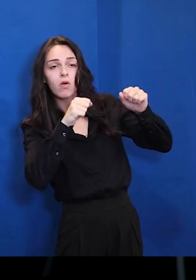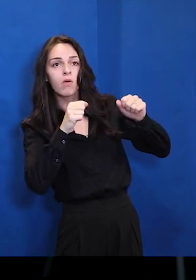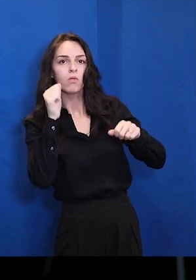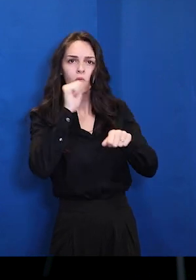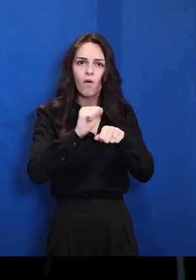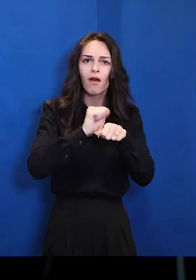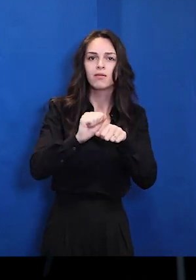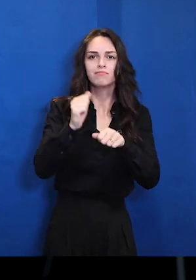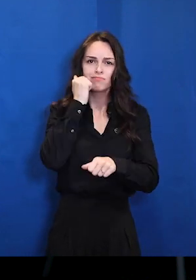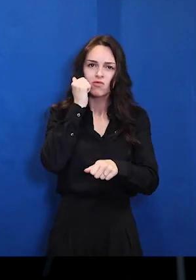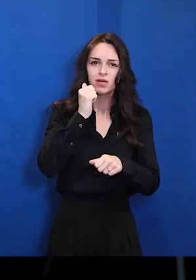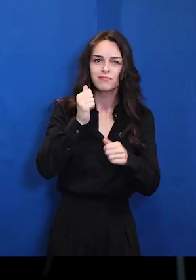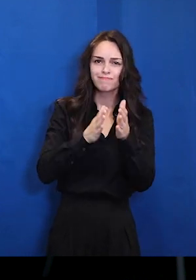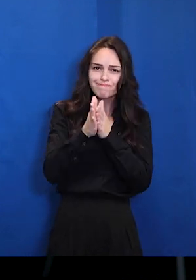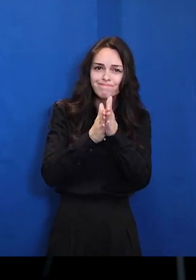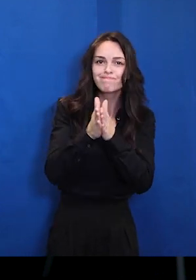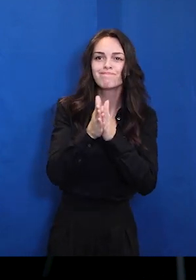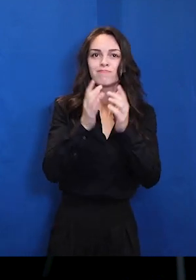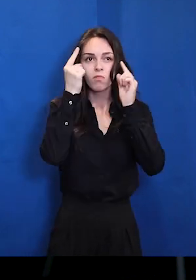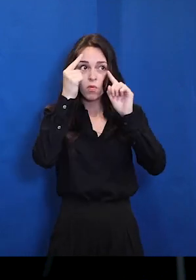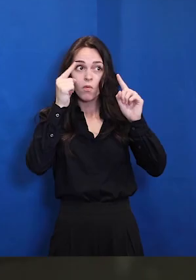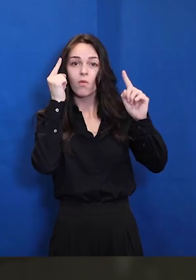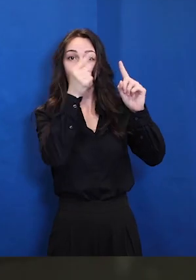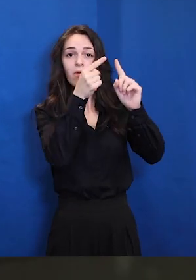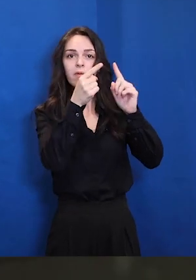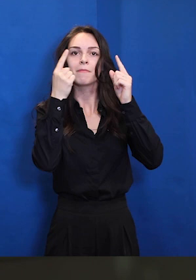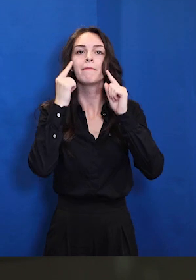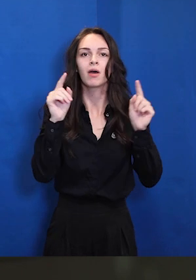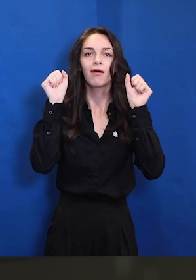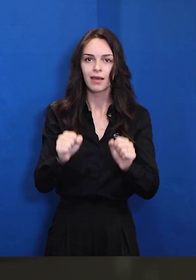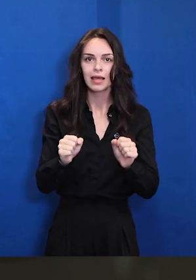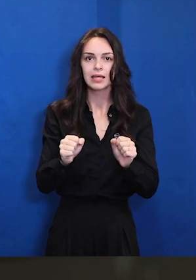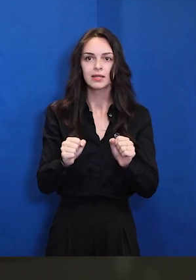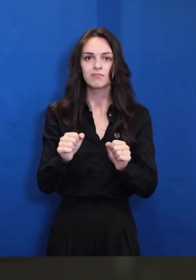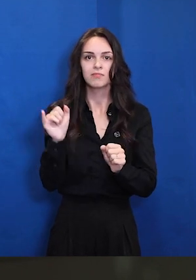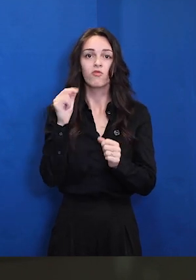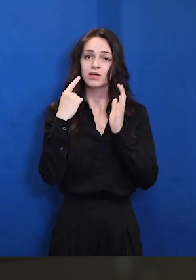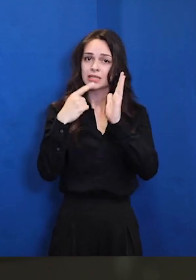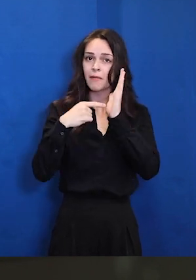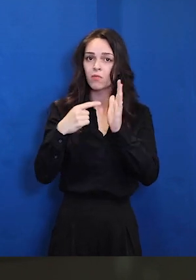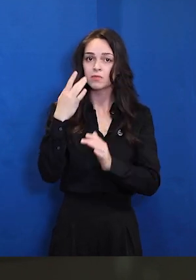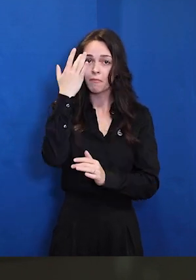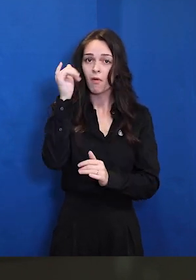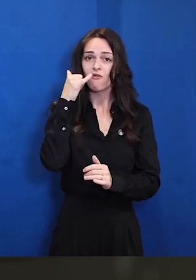toward their distant vision, goal or purpose. Just think, that smart phone you likely have in your hand right now,